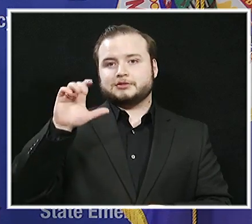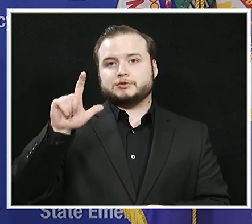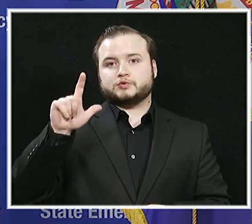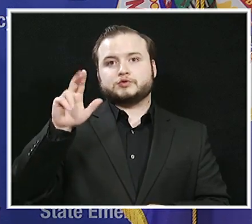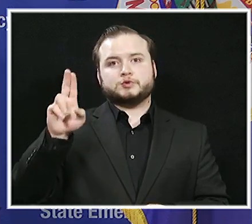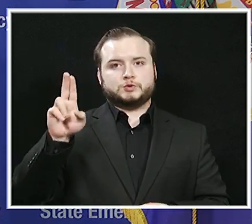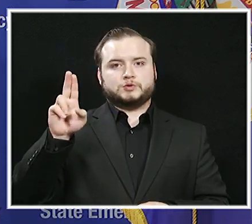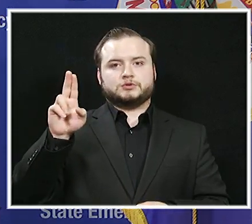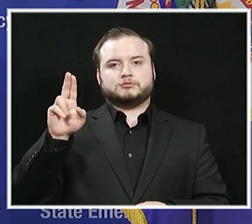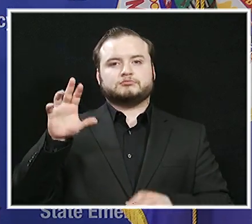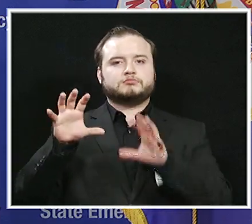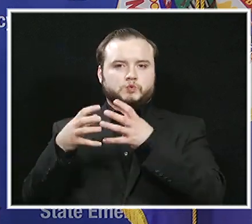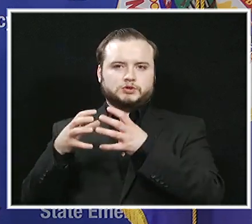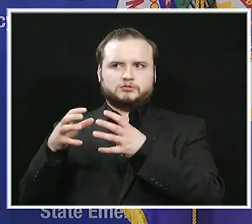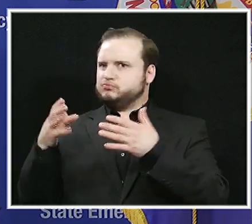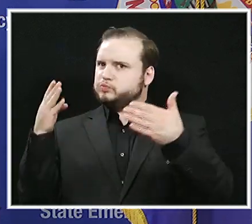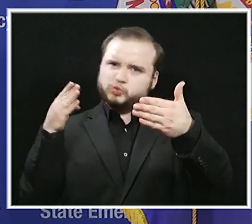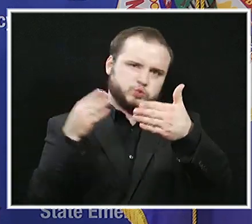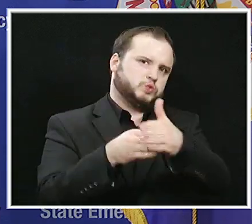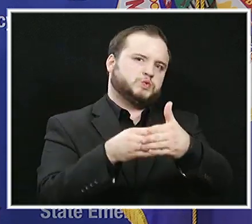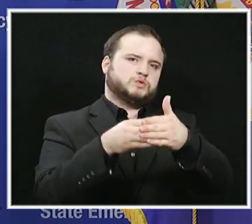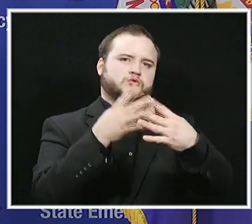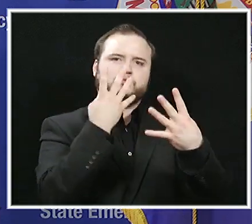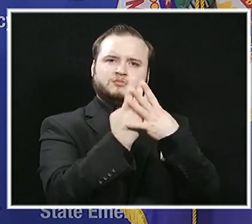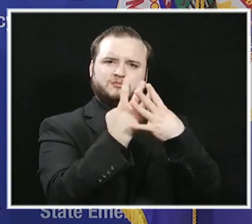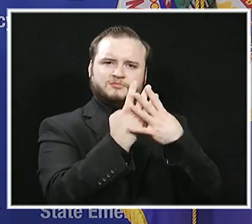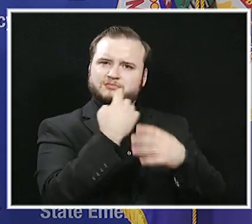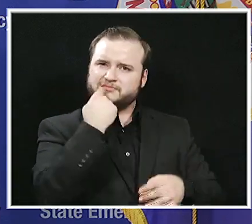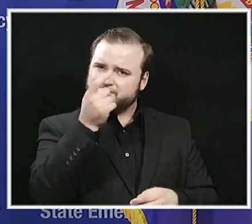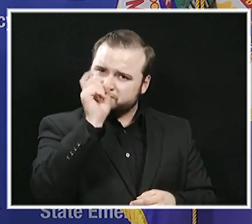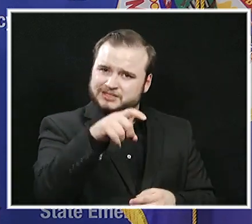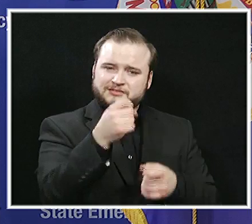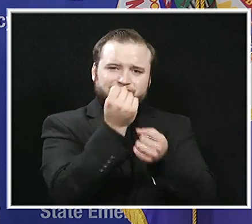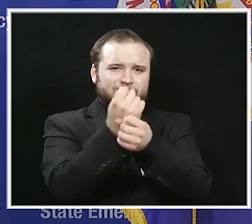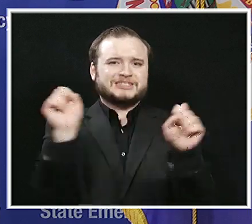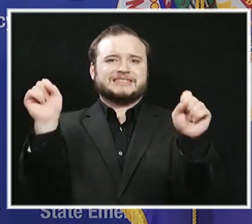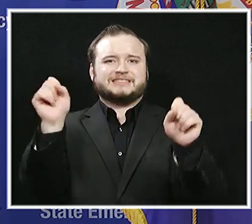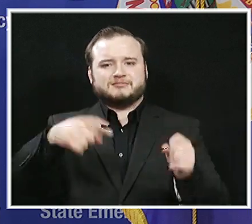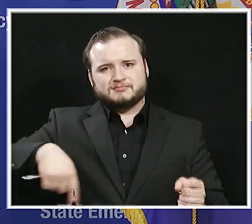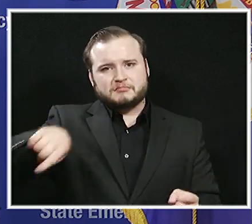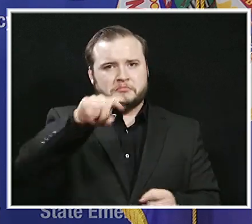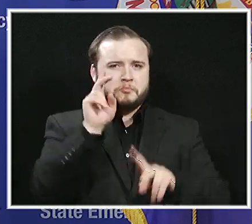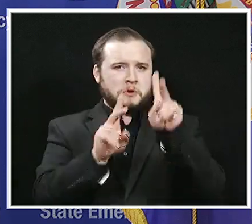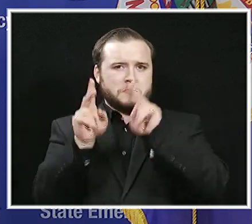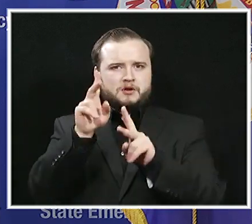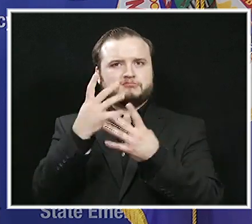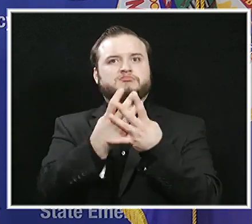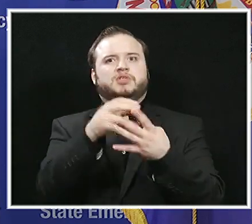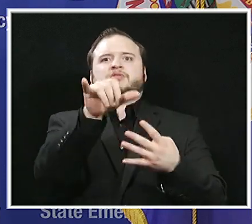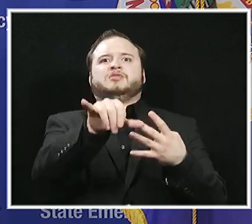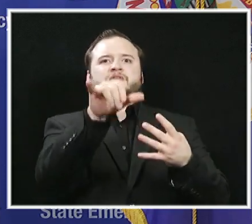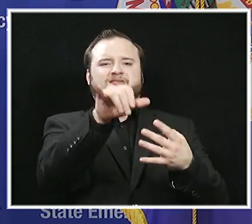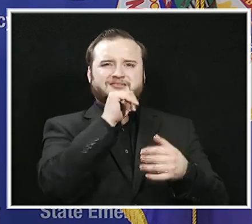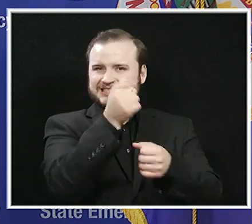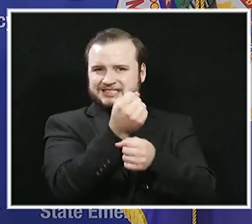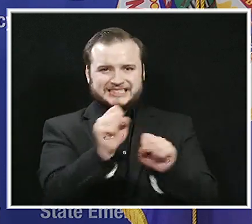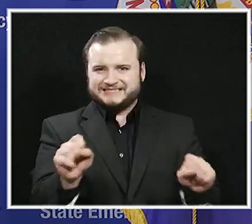ACLU brought suit to try and release some of these people. The good news is Minnesota has the lowest incarceration rate of any state in the country. We have a lot of folks on work